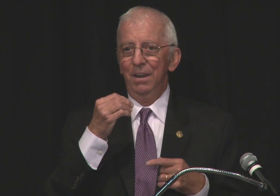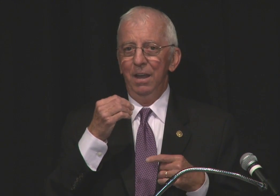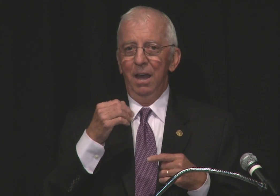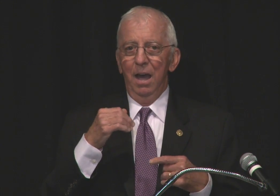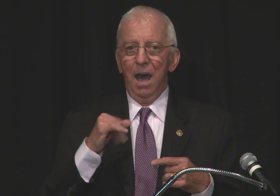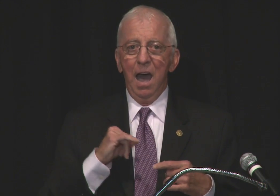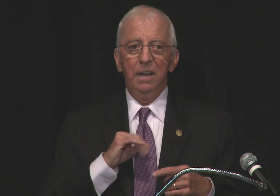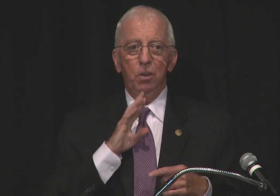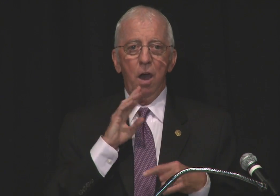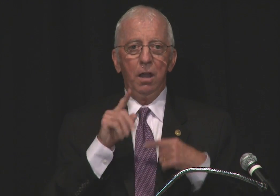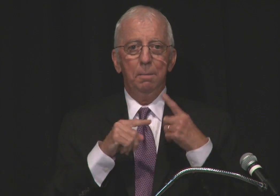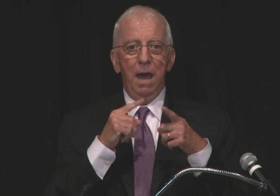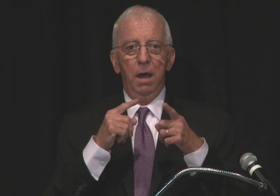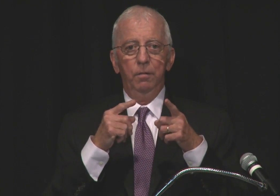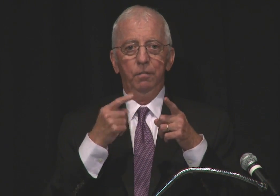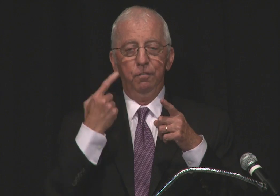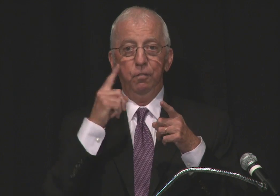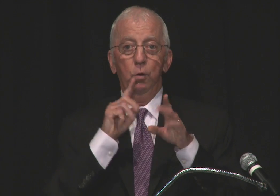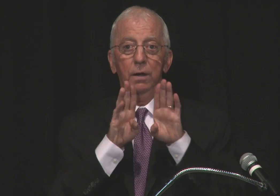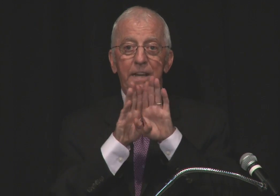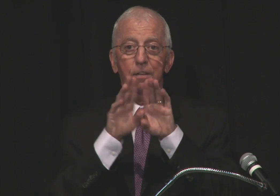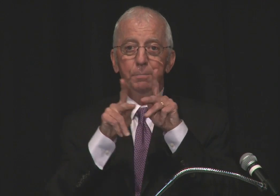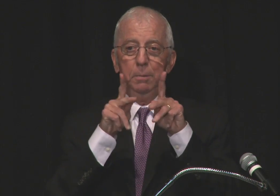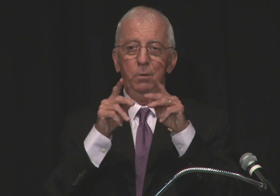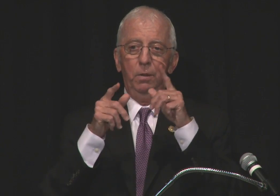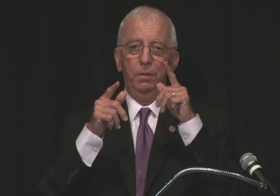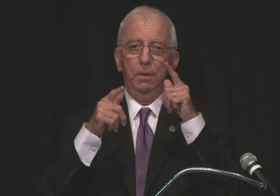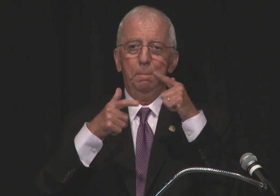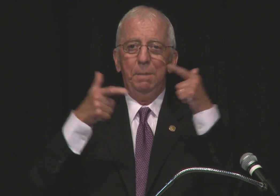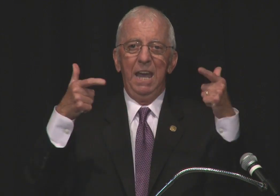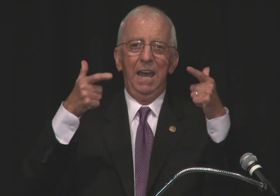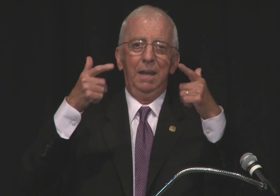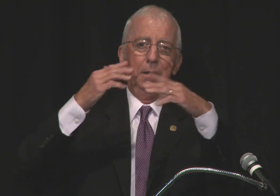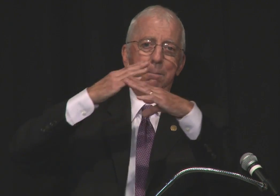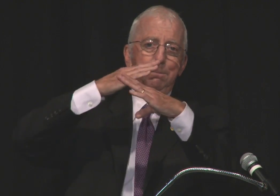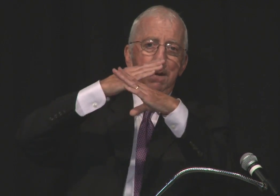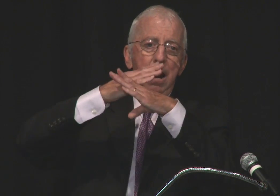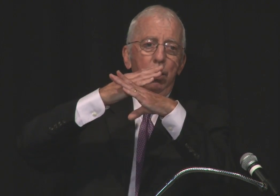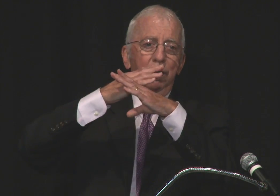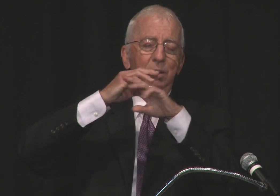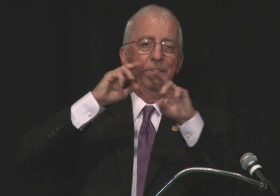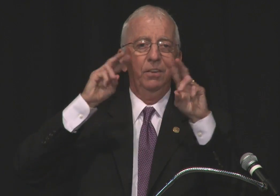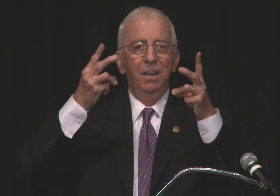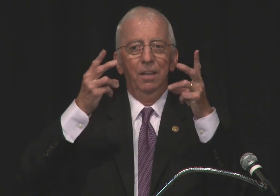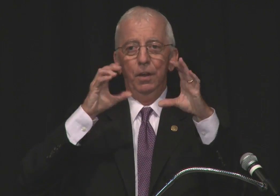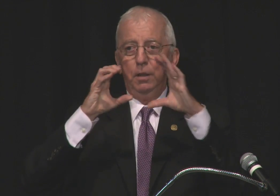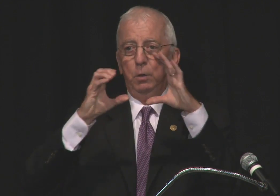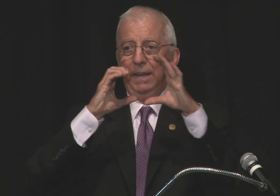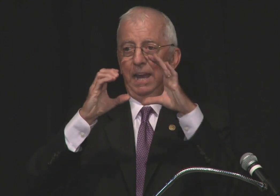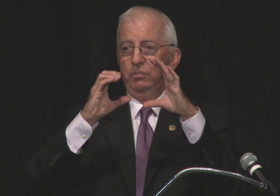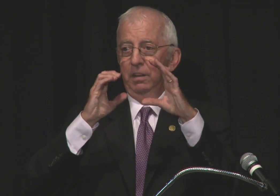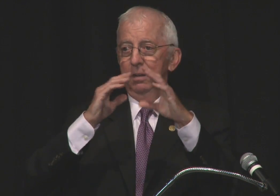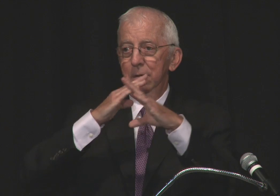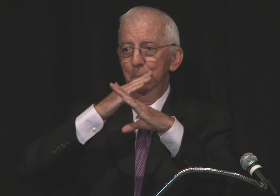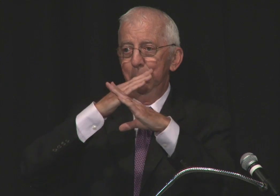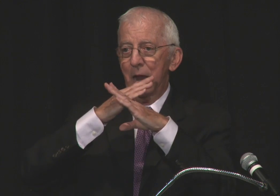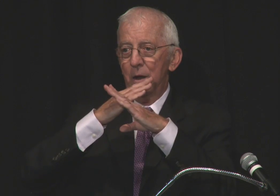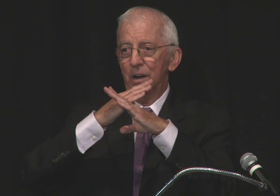And I talk about, for deaf people the big barrier is the communication barrier.